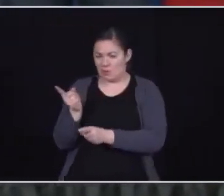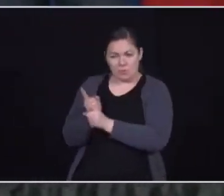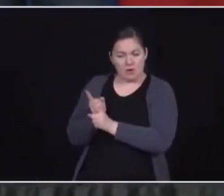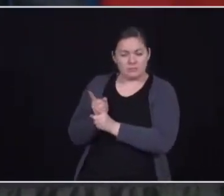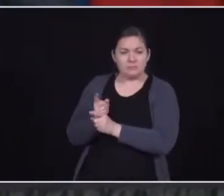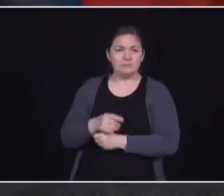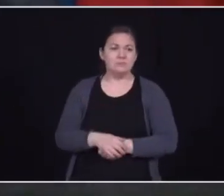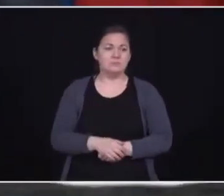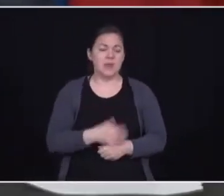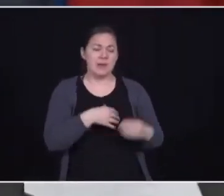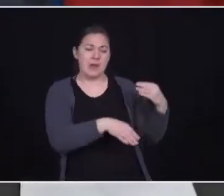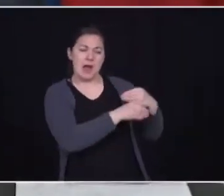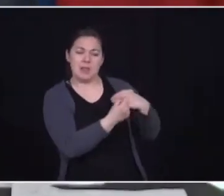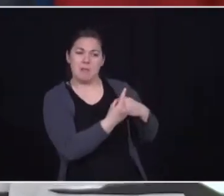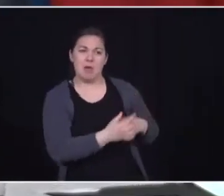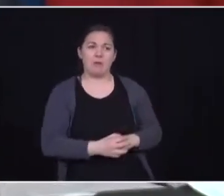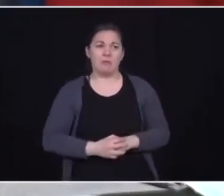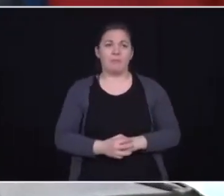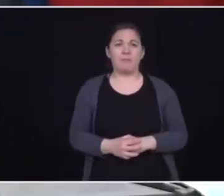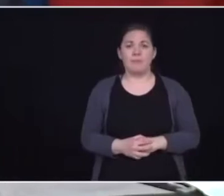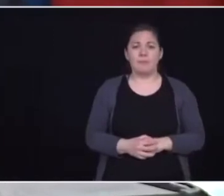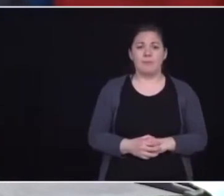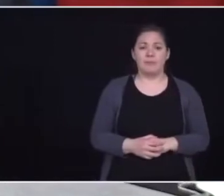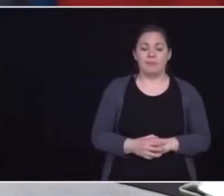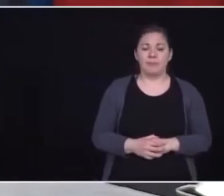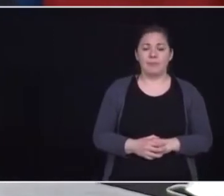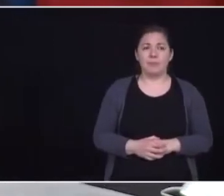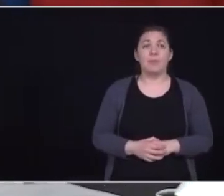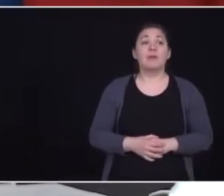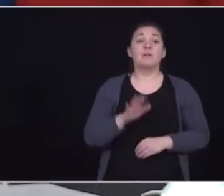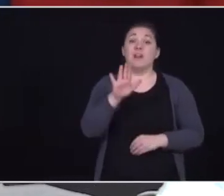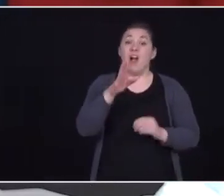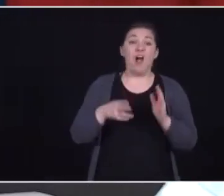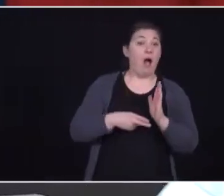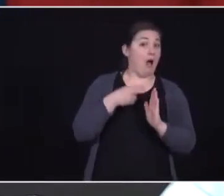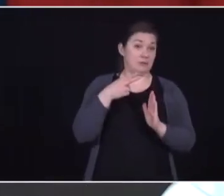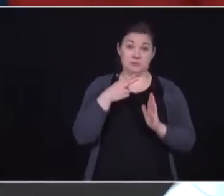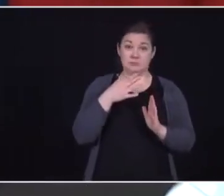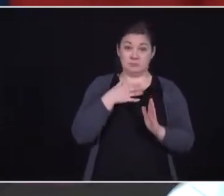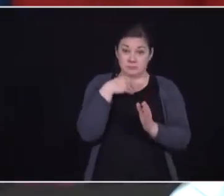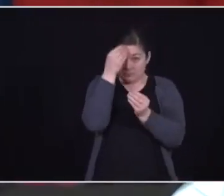So that is built into it from a local delivery point of view. Follow-up?